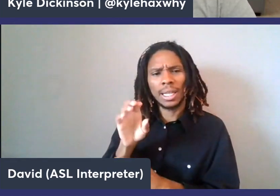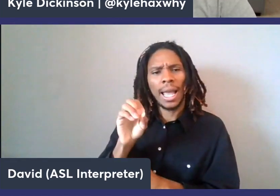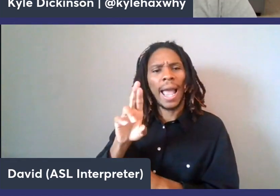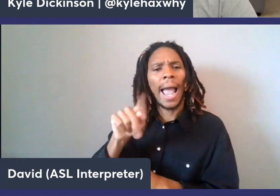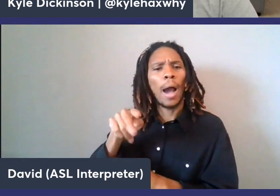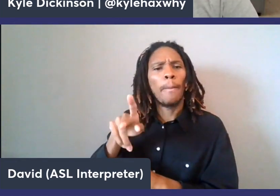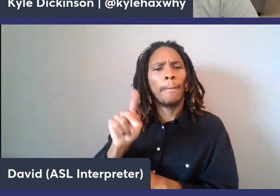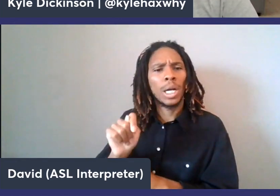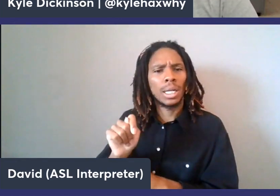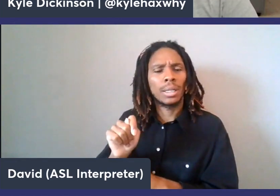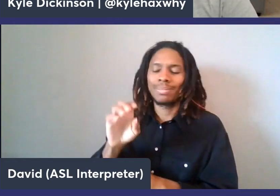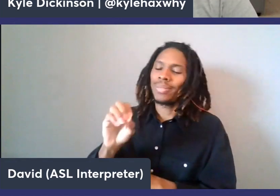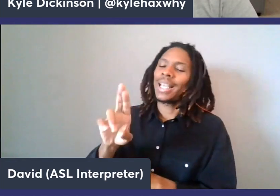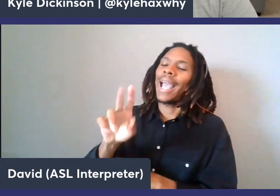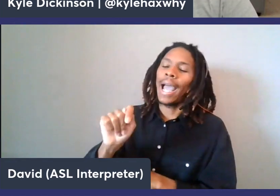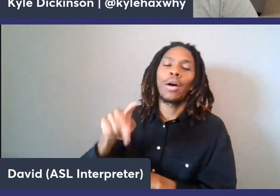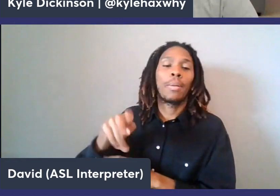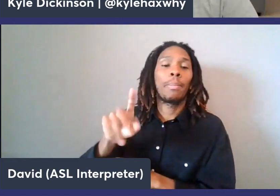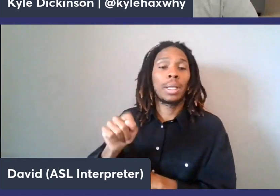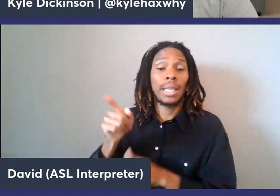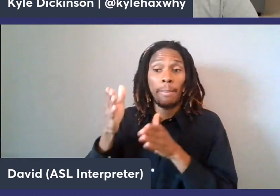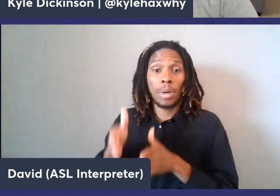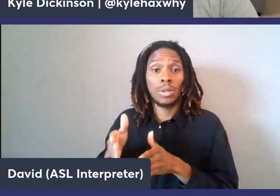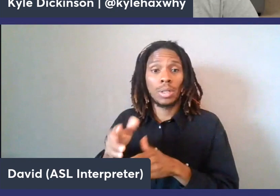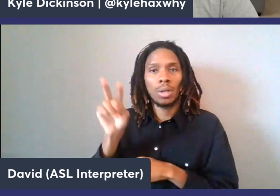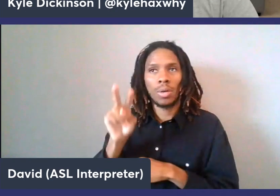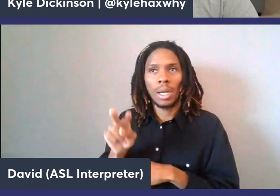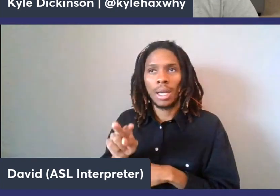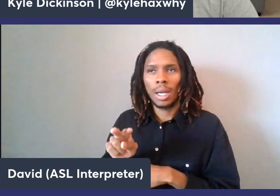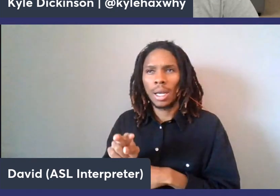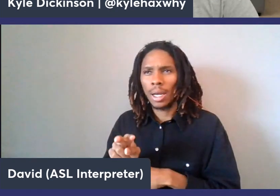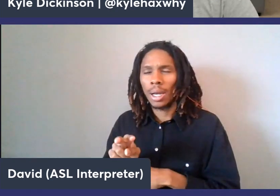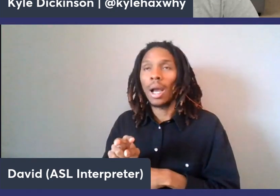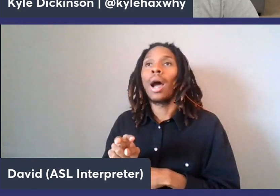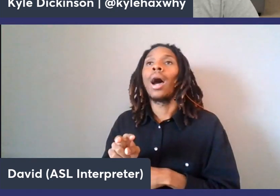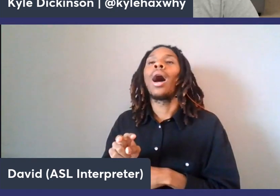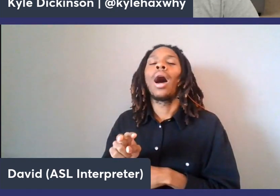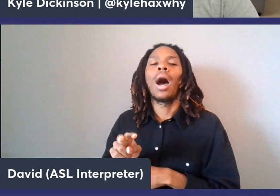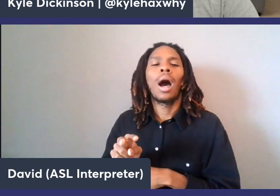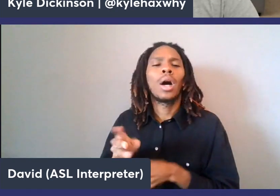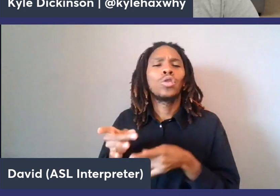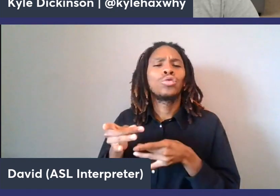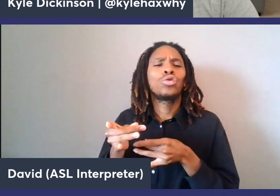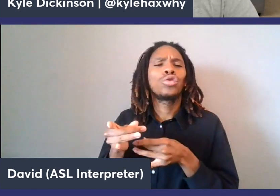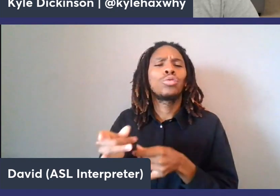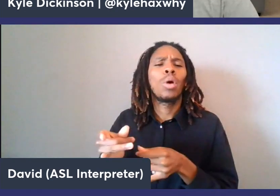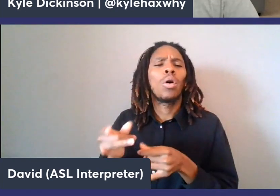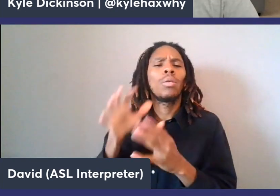when he or she reads it, they get a very fluent and a more accurate translated output